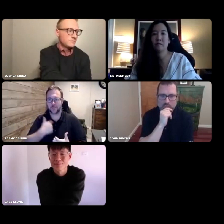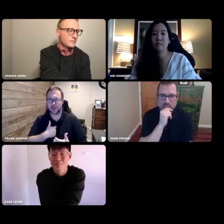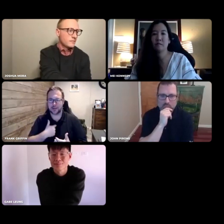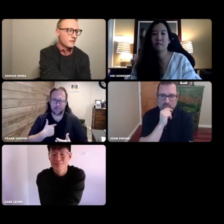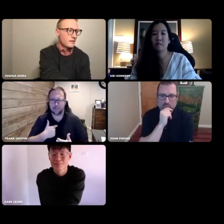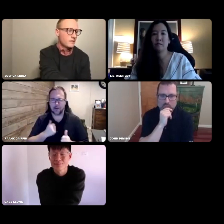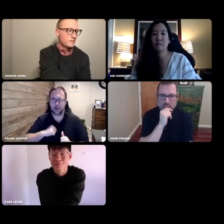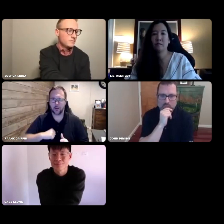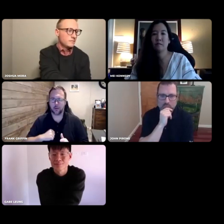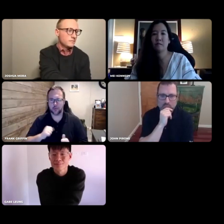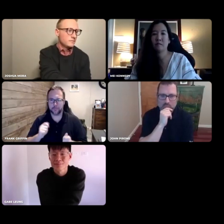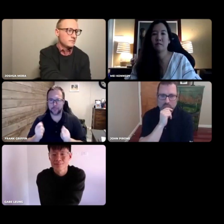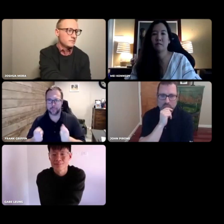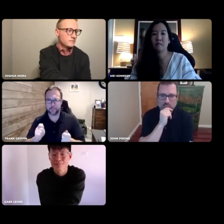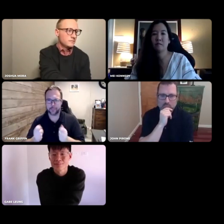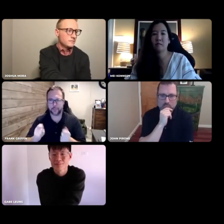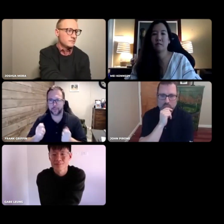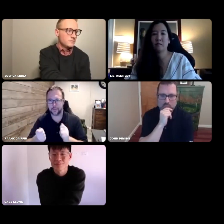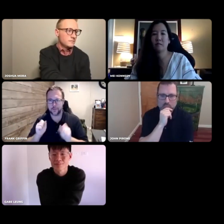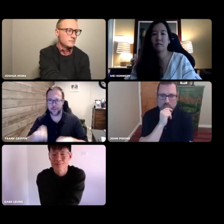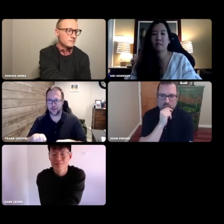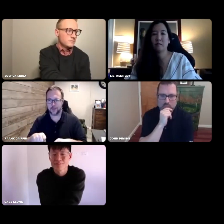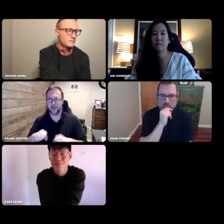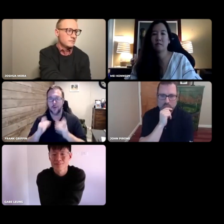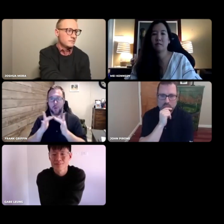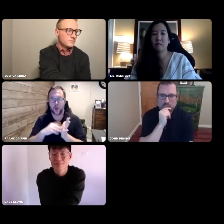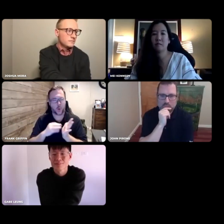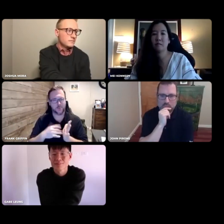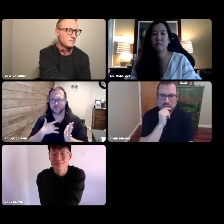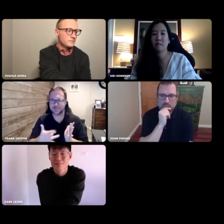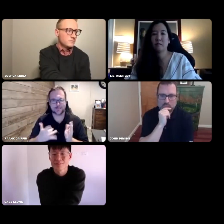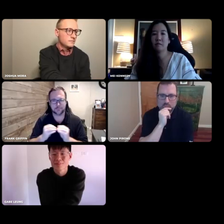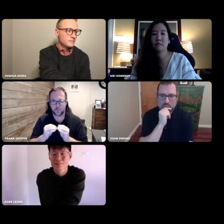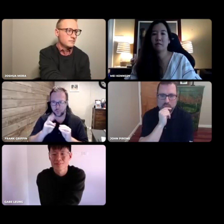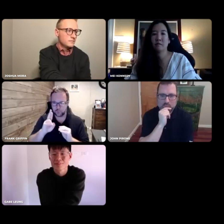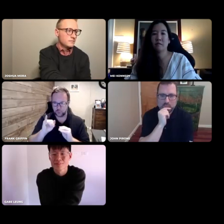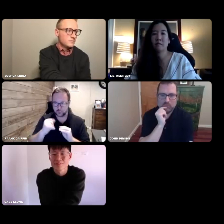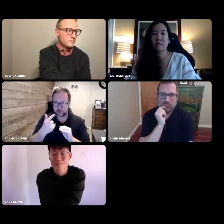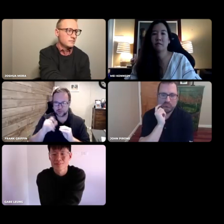When we're in person, we can kind of wing it.